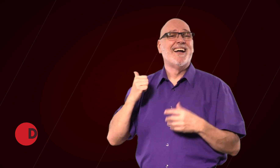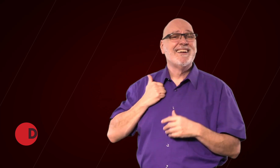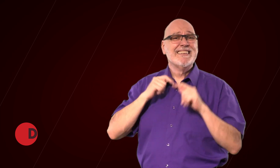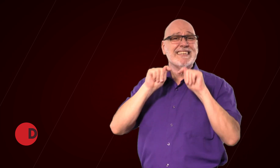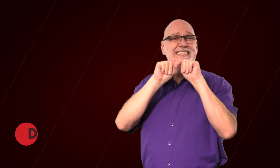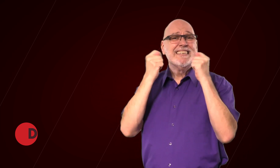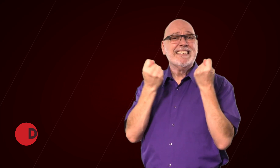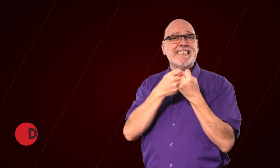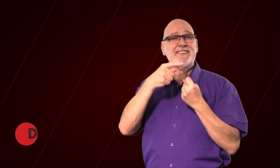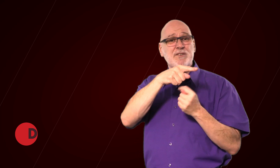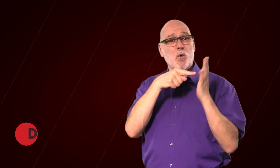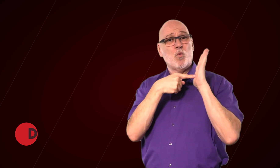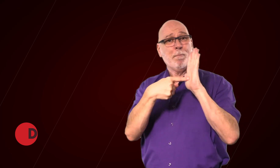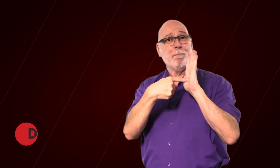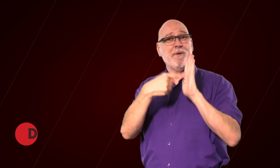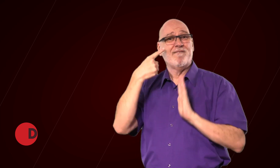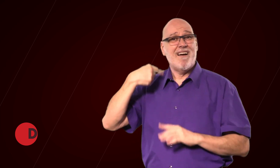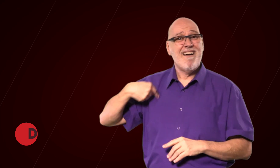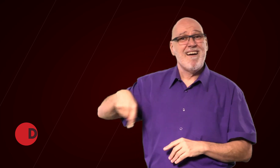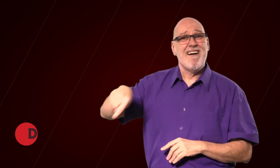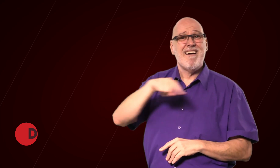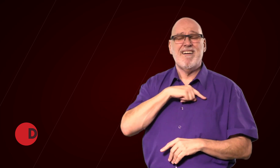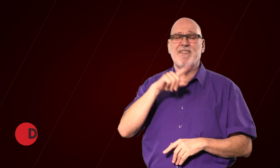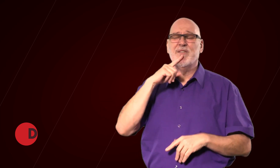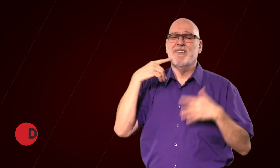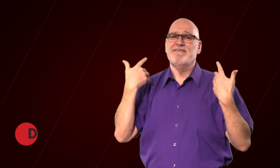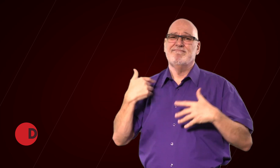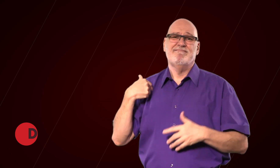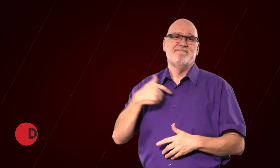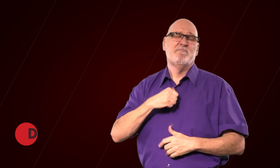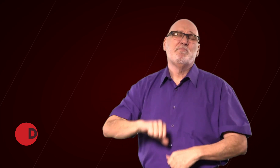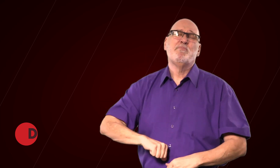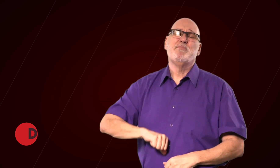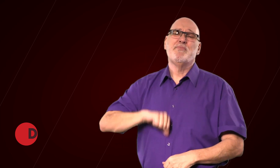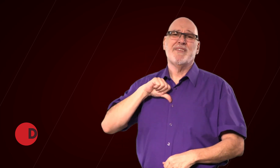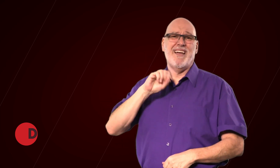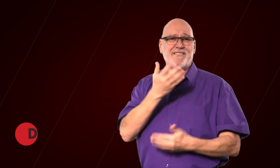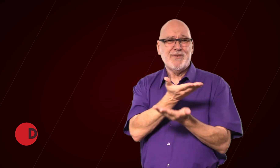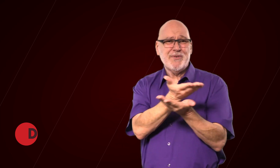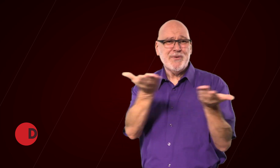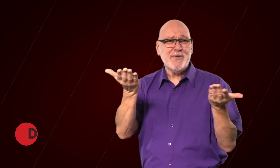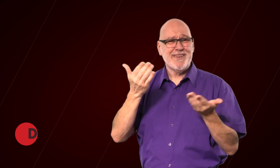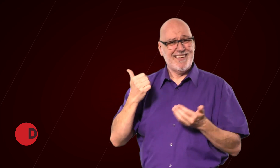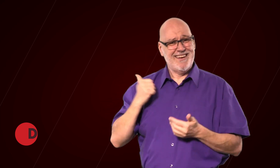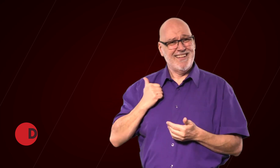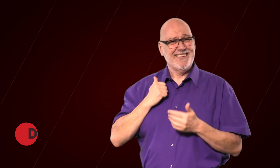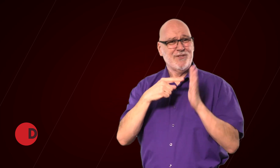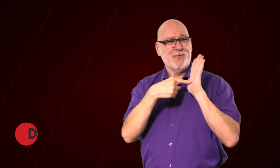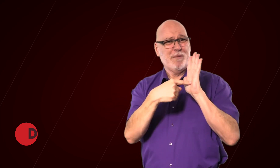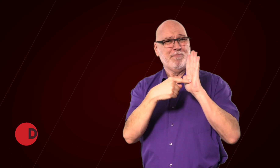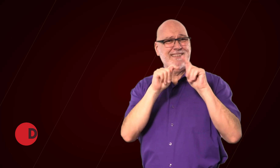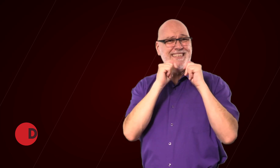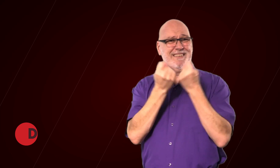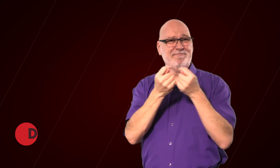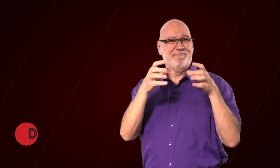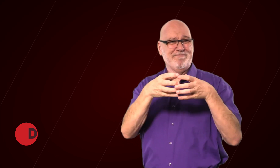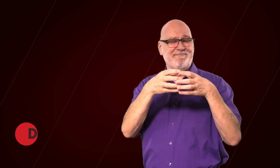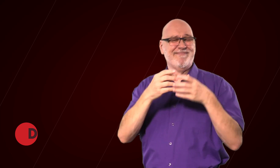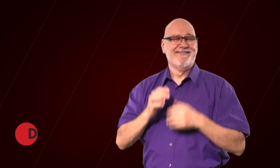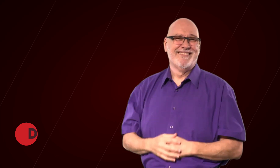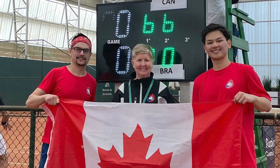Team Canada represented us well and we're proud of them.